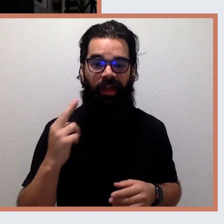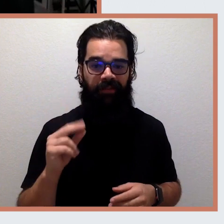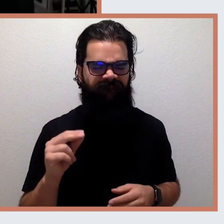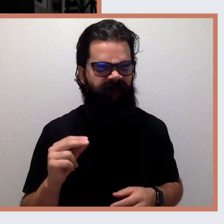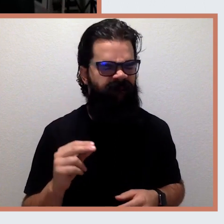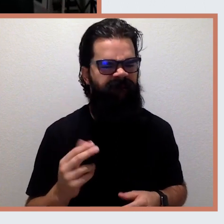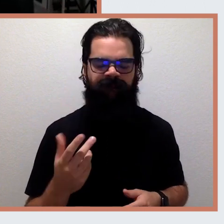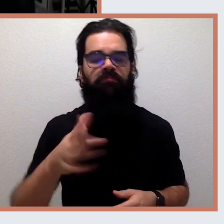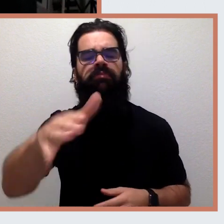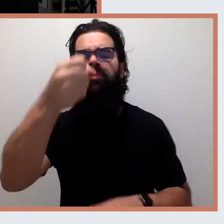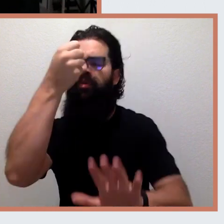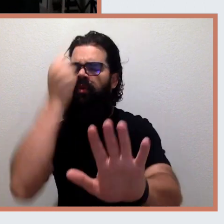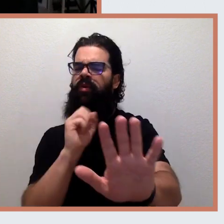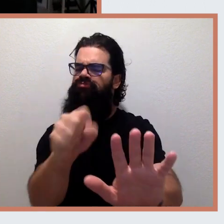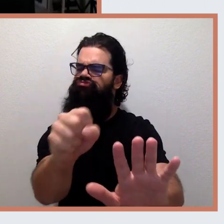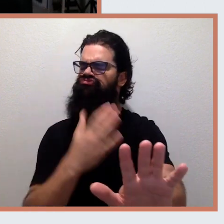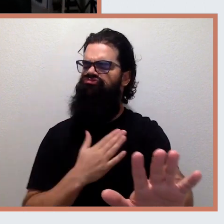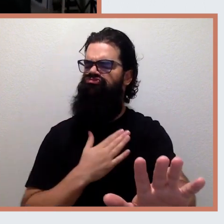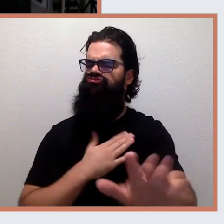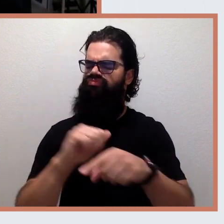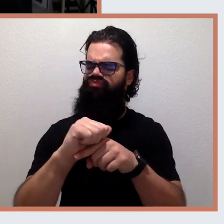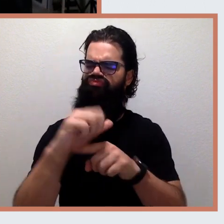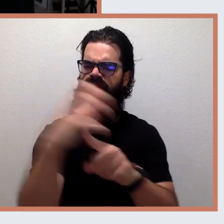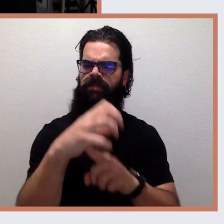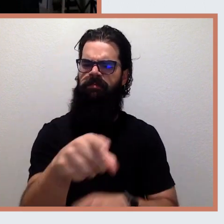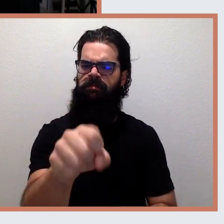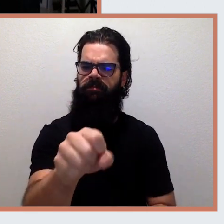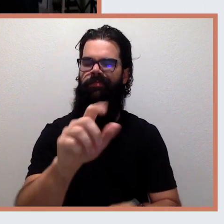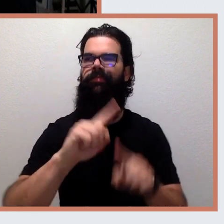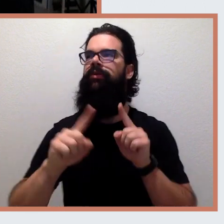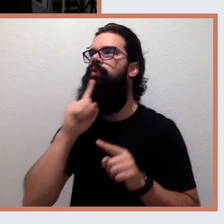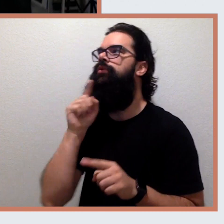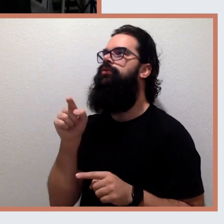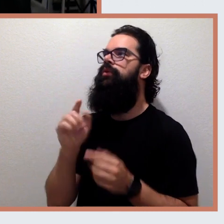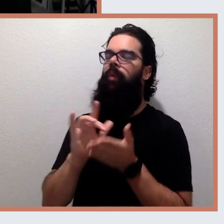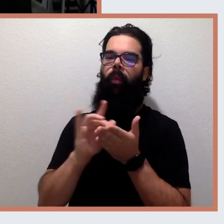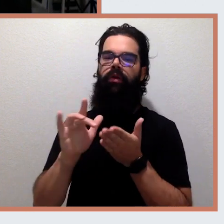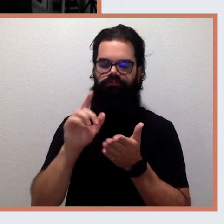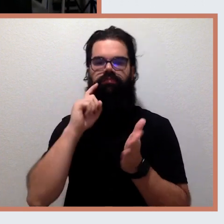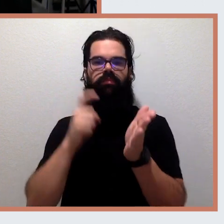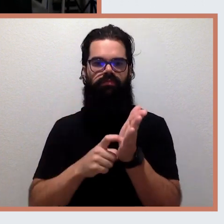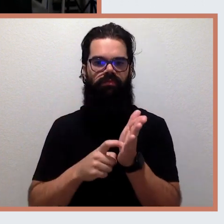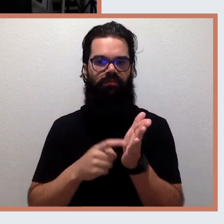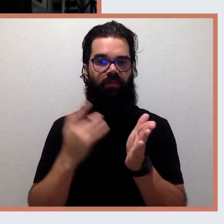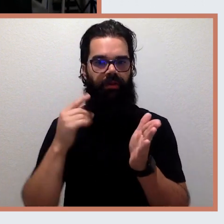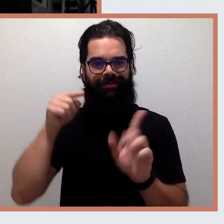I didn't train with you at that time, actually, but you were in my heart, Sarah, you were in my heart. But, man, rude awakening.